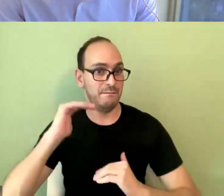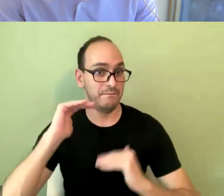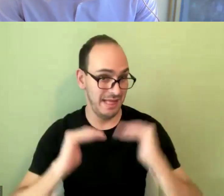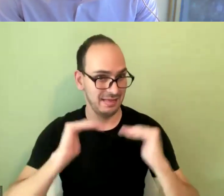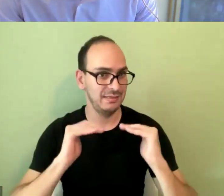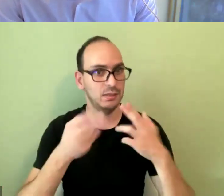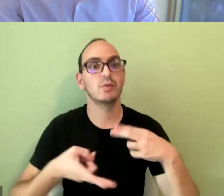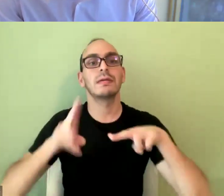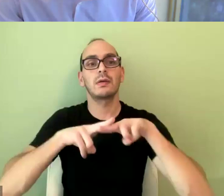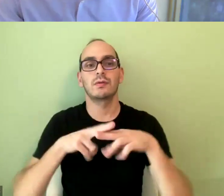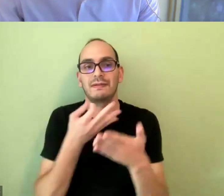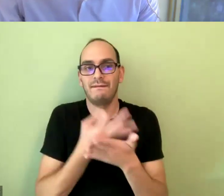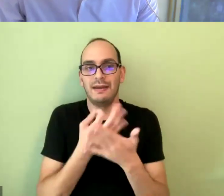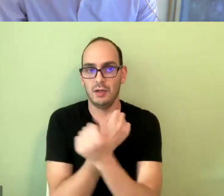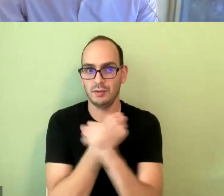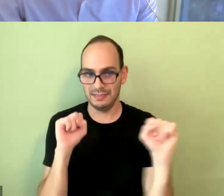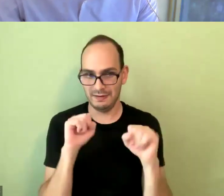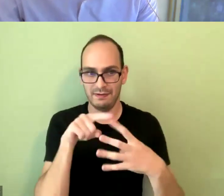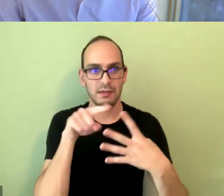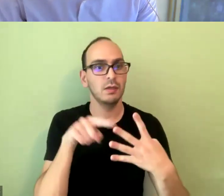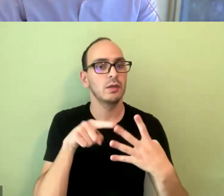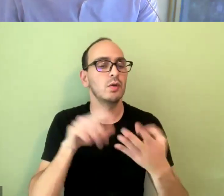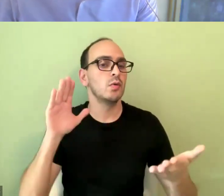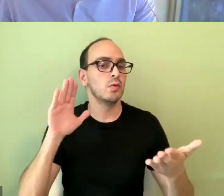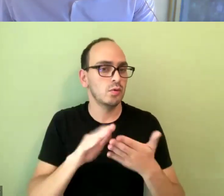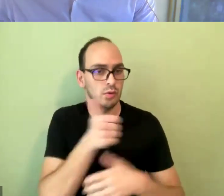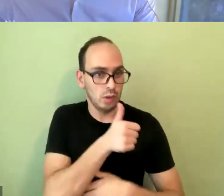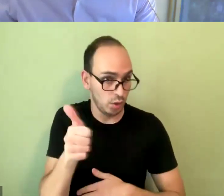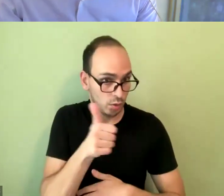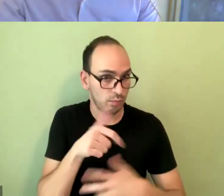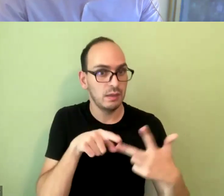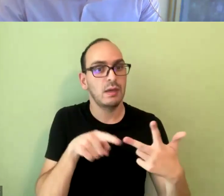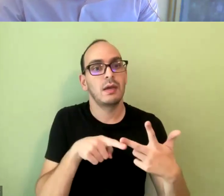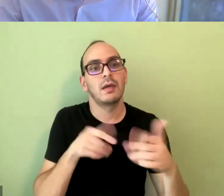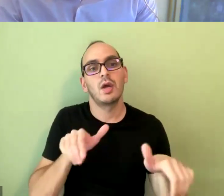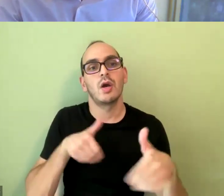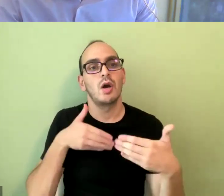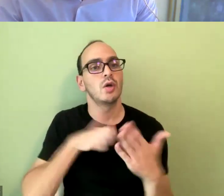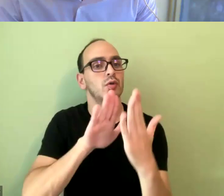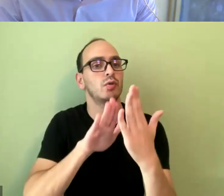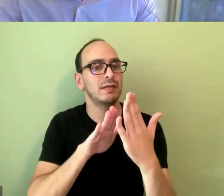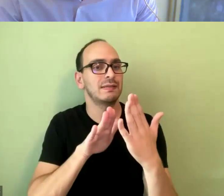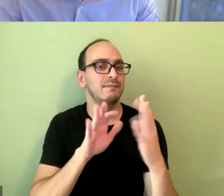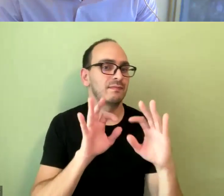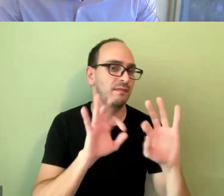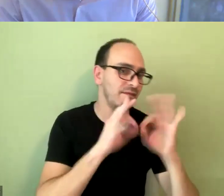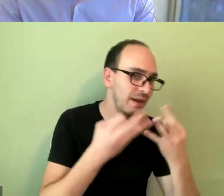their financial safety net. To reduce commuting costs and address family medical financial and medical emergencies.